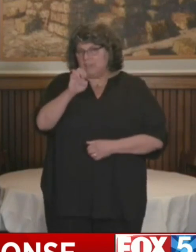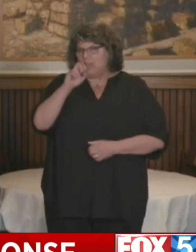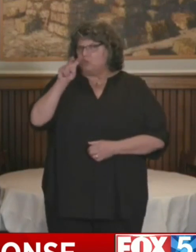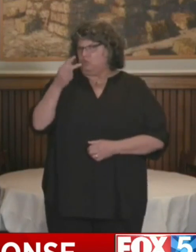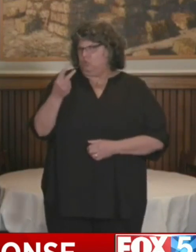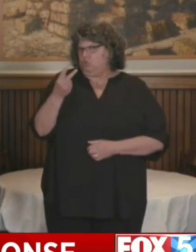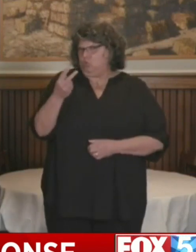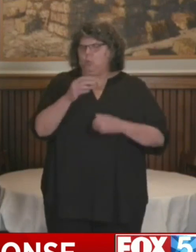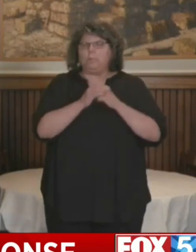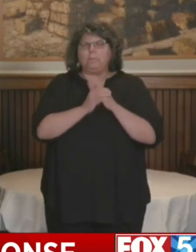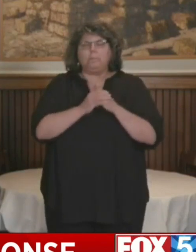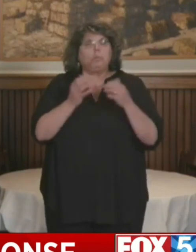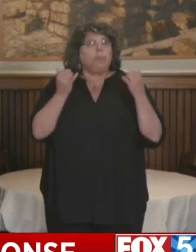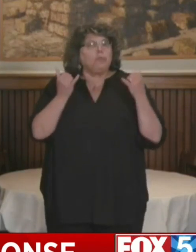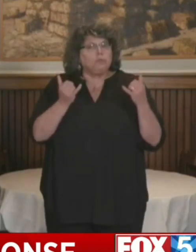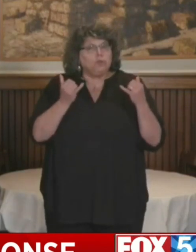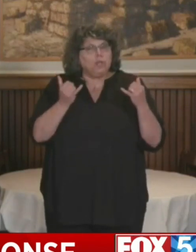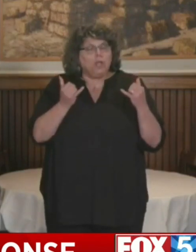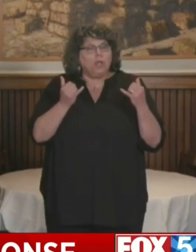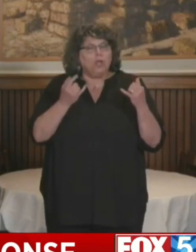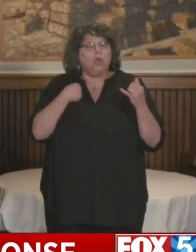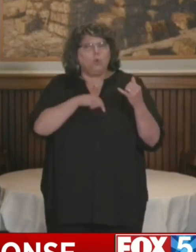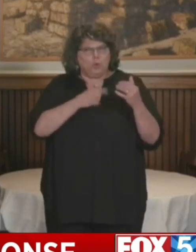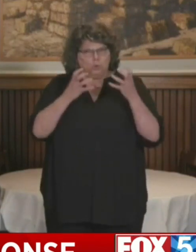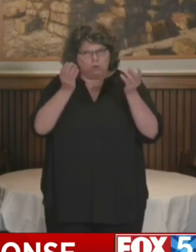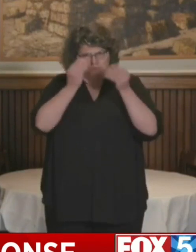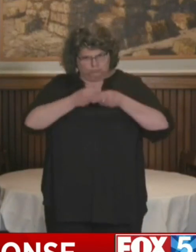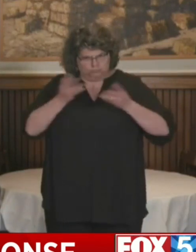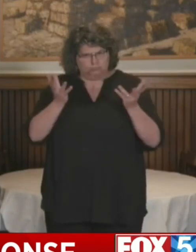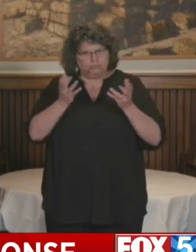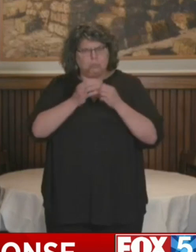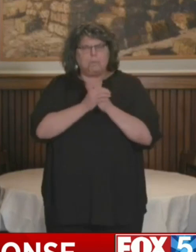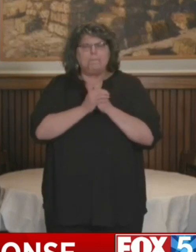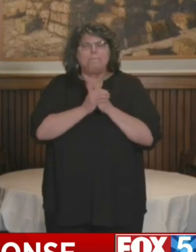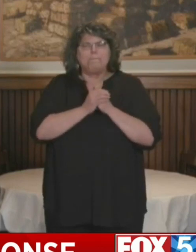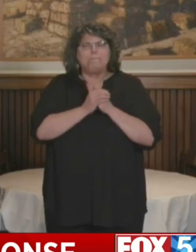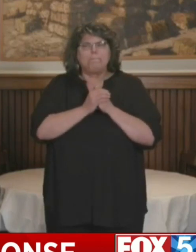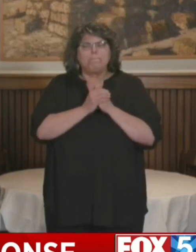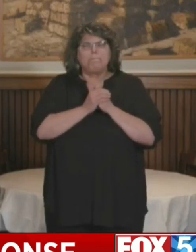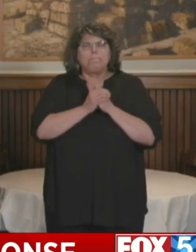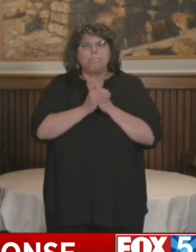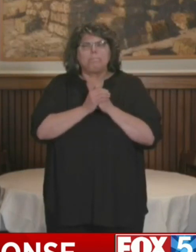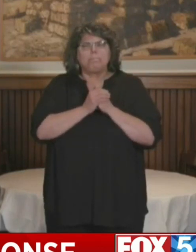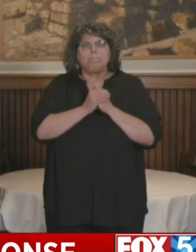POSITION WITH MORE PRESCRIPTIVE FRAMEWORK AND GUIDELINES TO AH GO INTO A